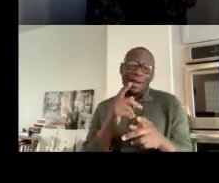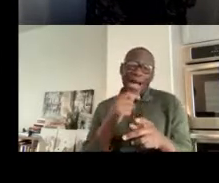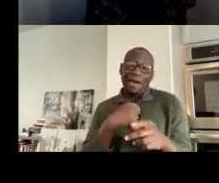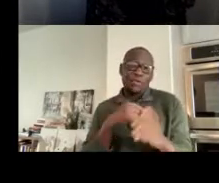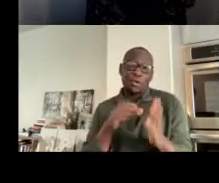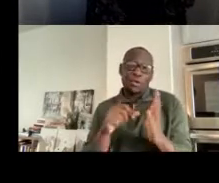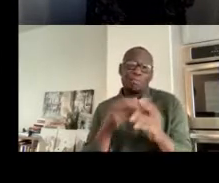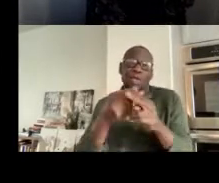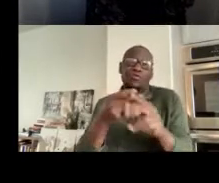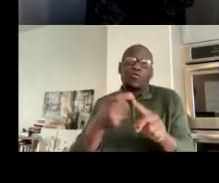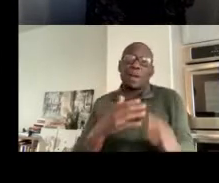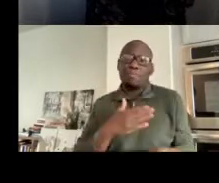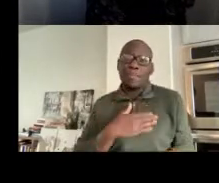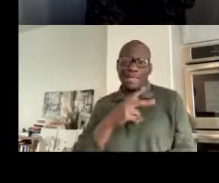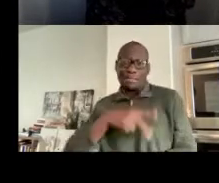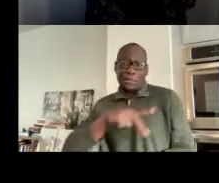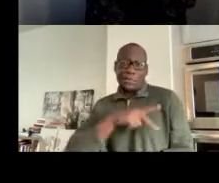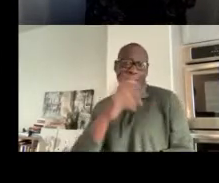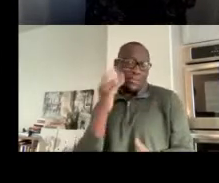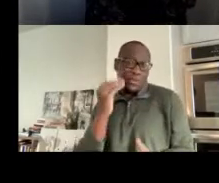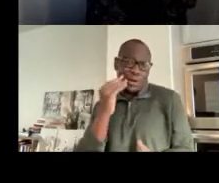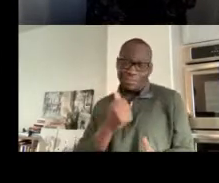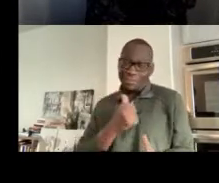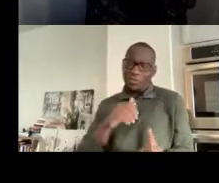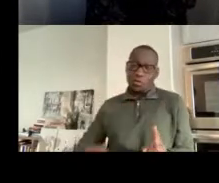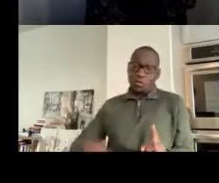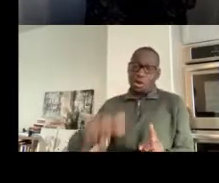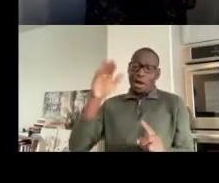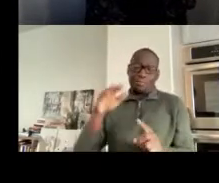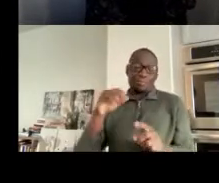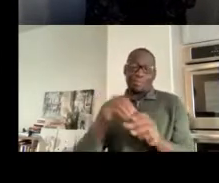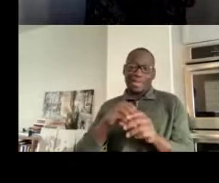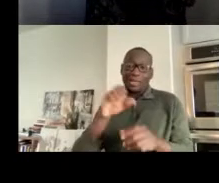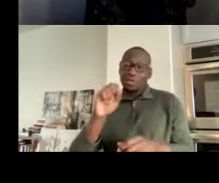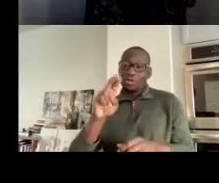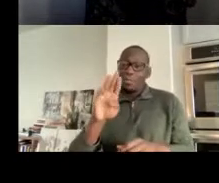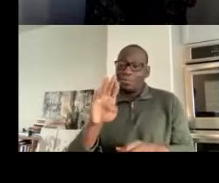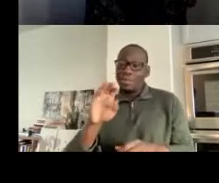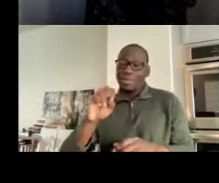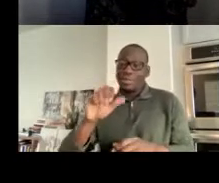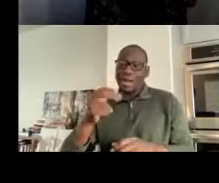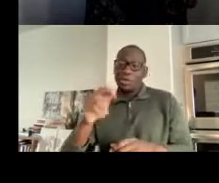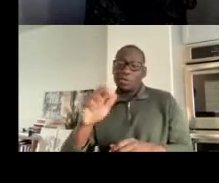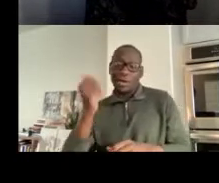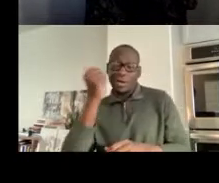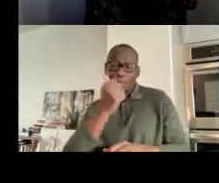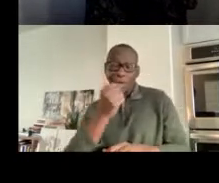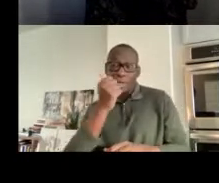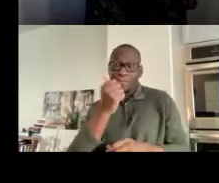what is available, what types, and I can speak from my experience growing up in Sub-Saharan